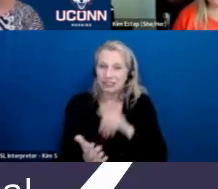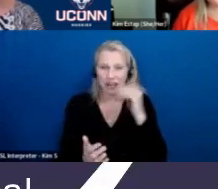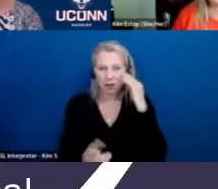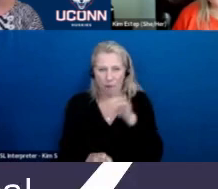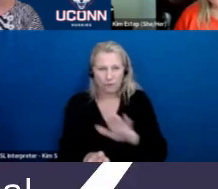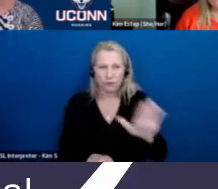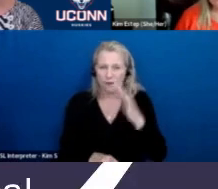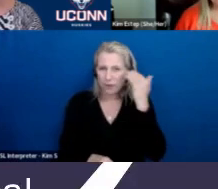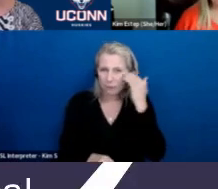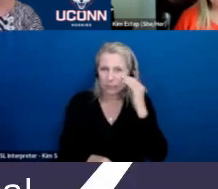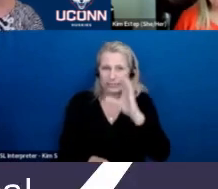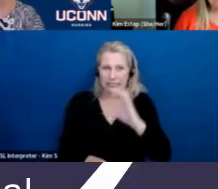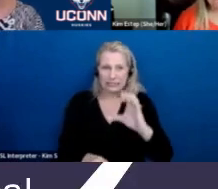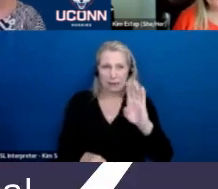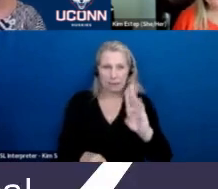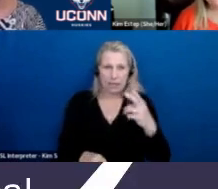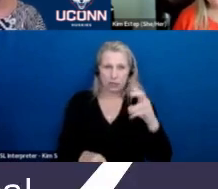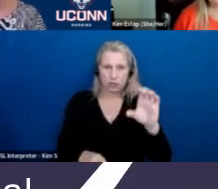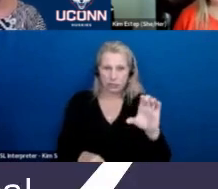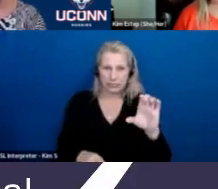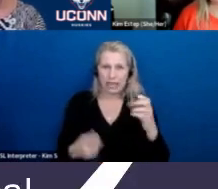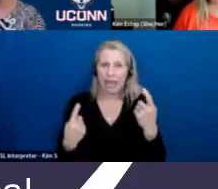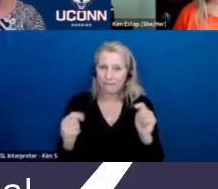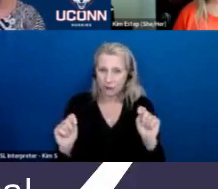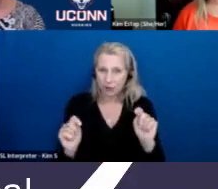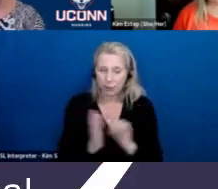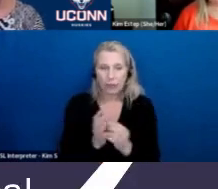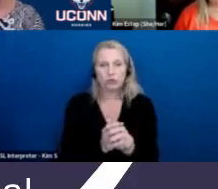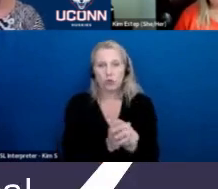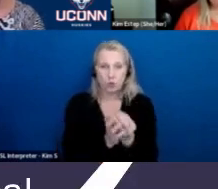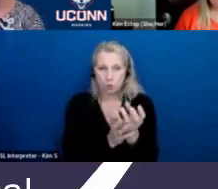with that CCBHC effort, but that is growing around the country.